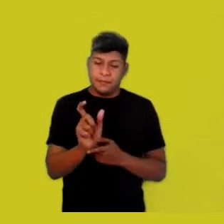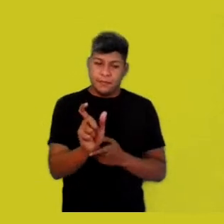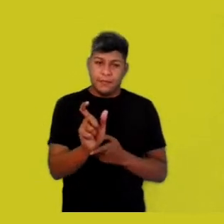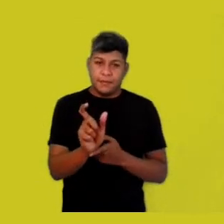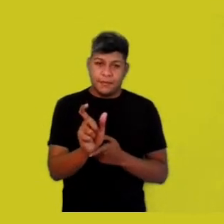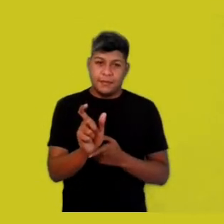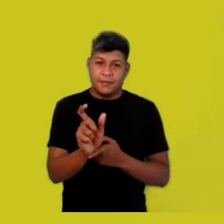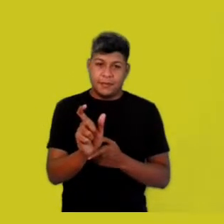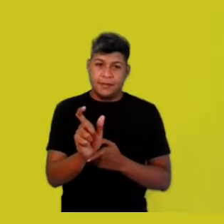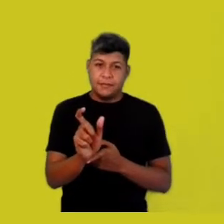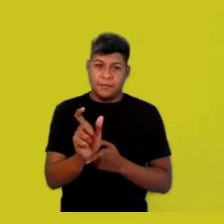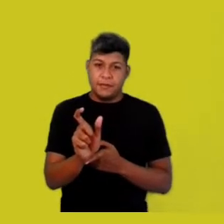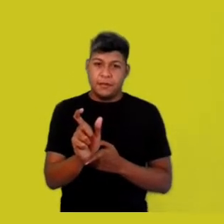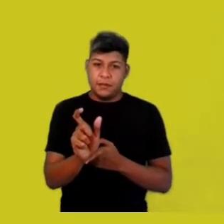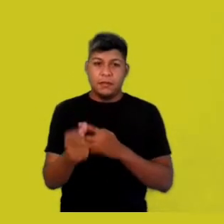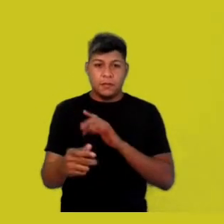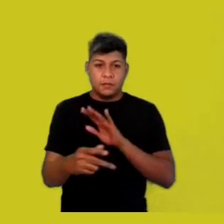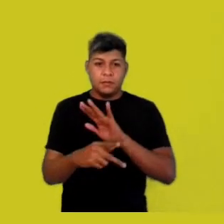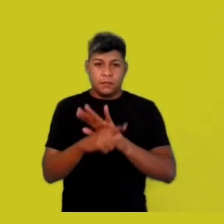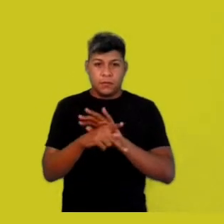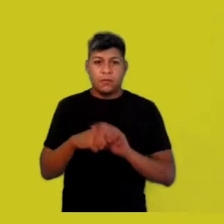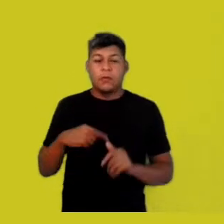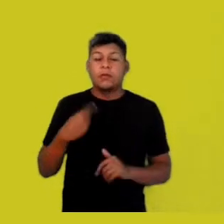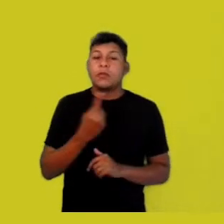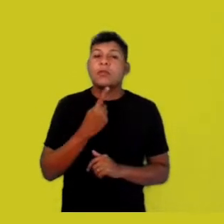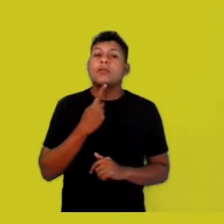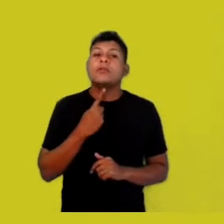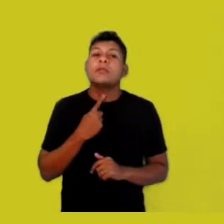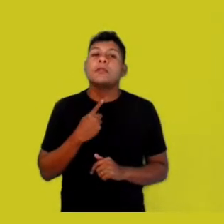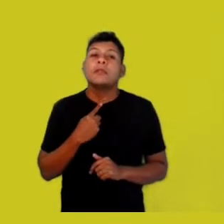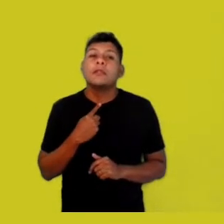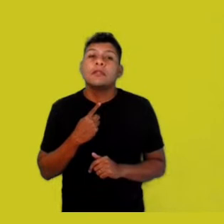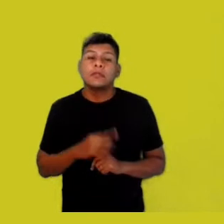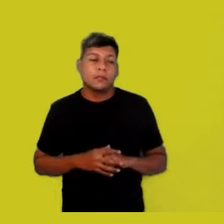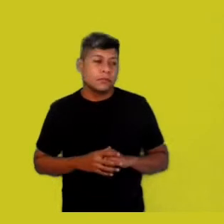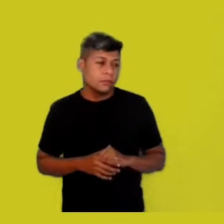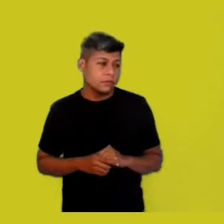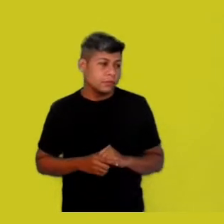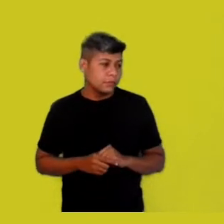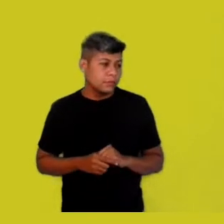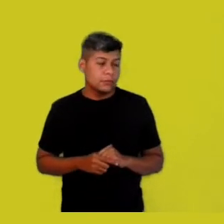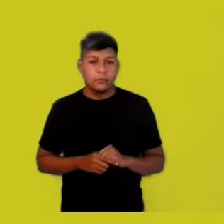signs, according to our unilateral whim. That’s it.